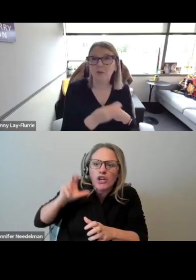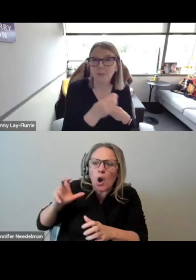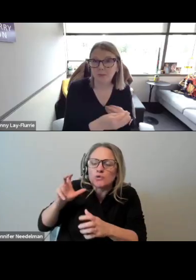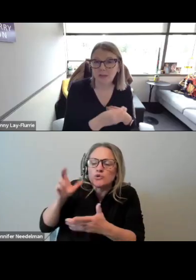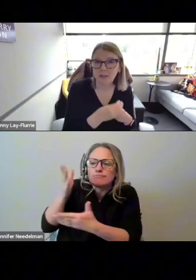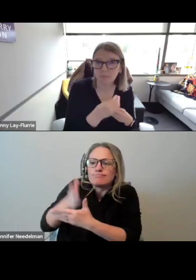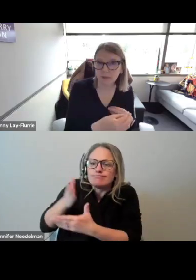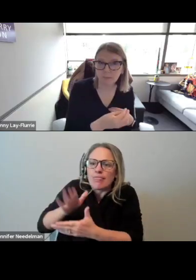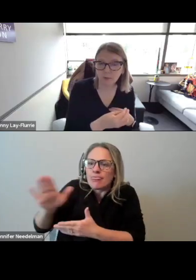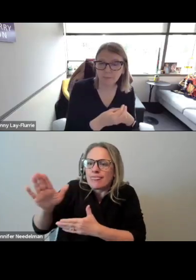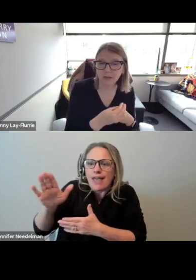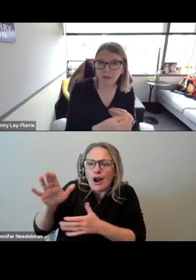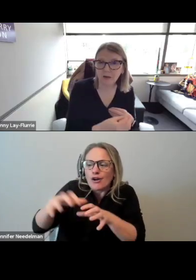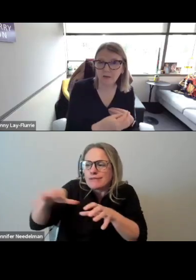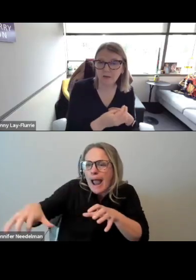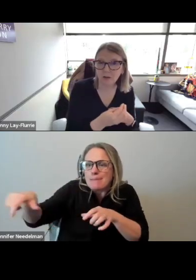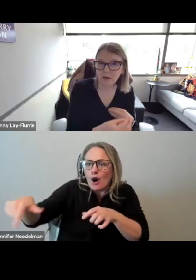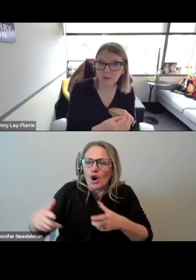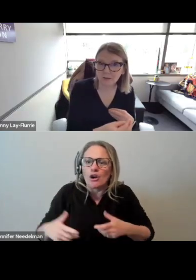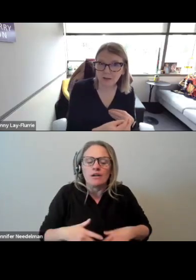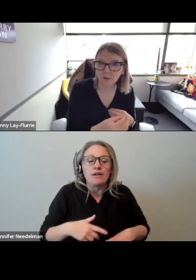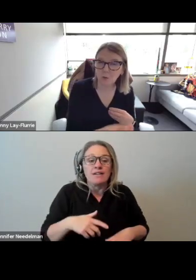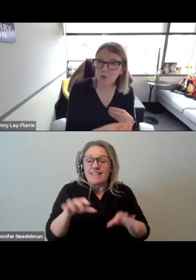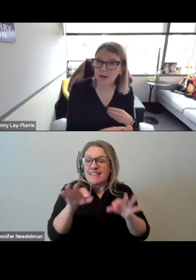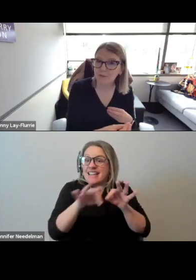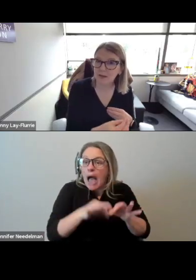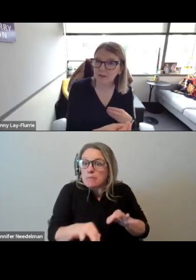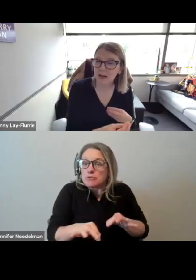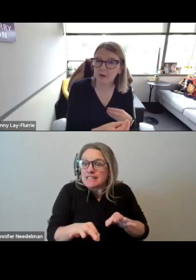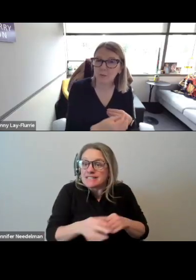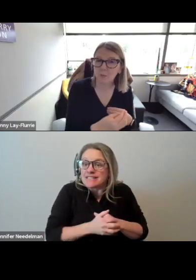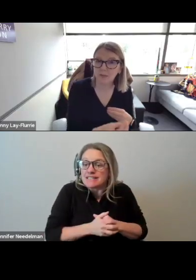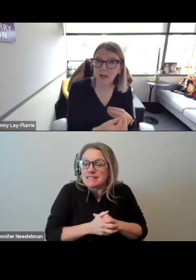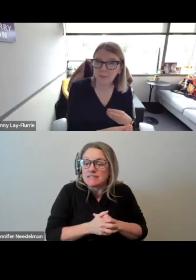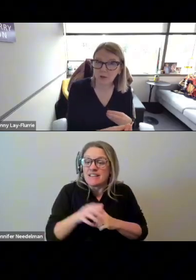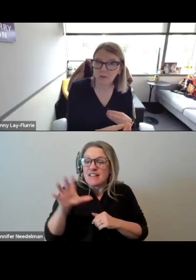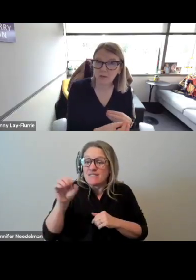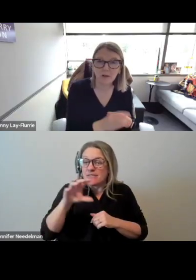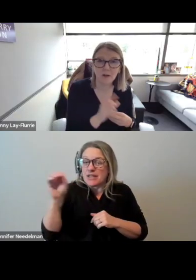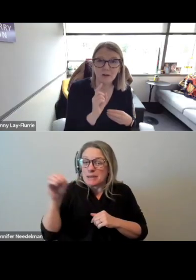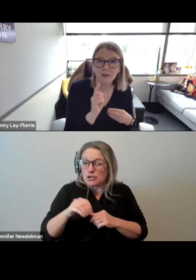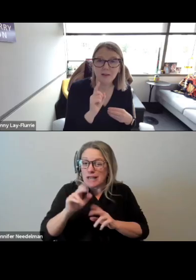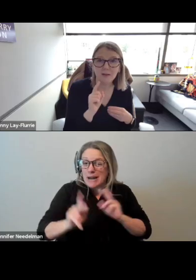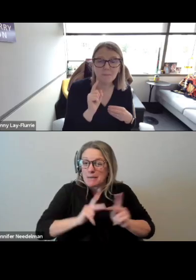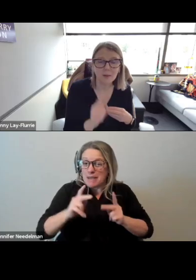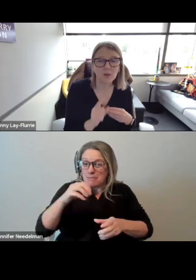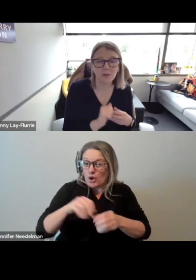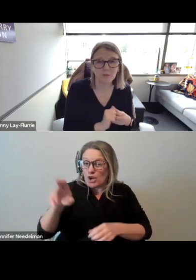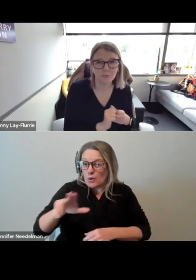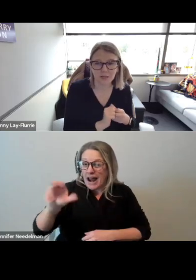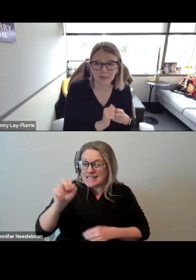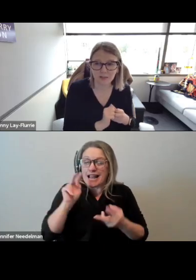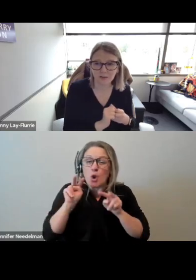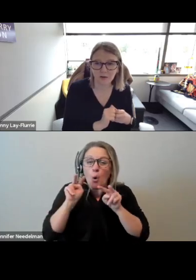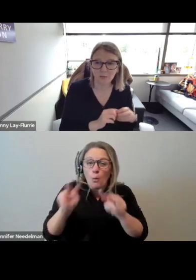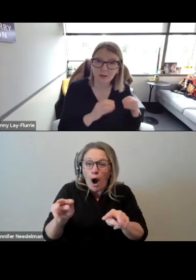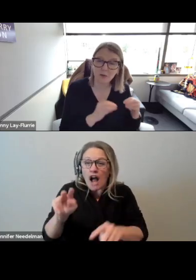50% of people in the United States watch Netflix now with captions. That's a big shift from 10 years ago